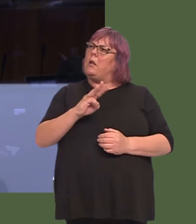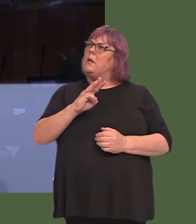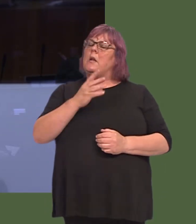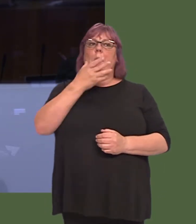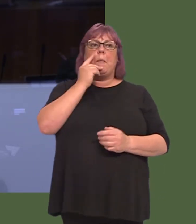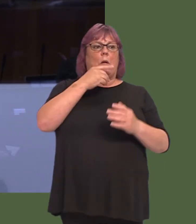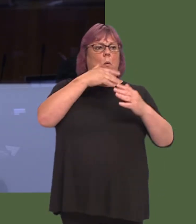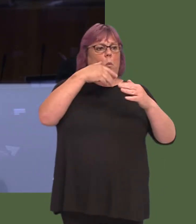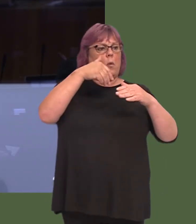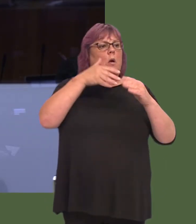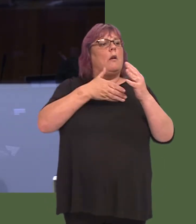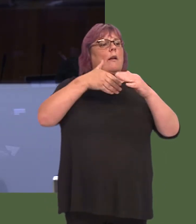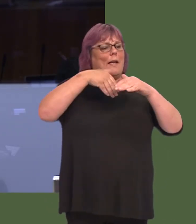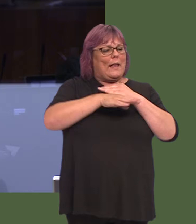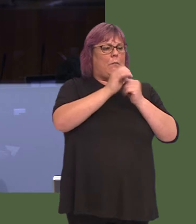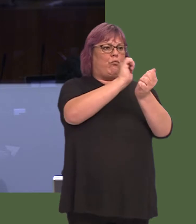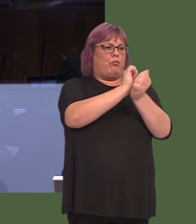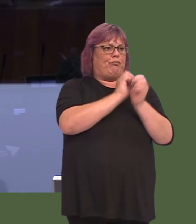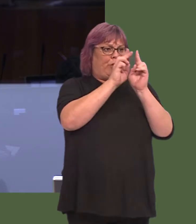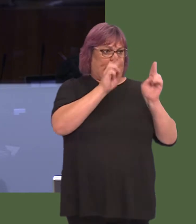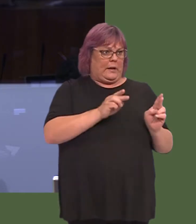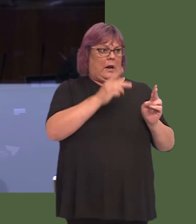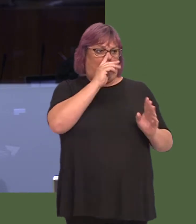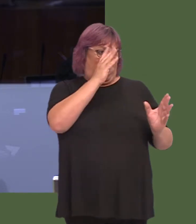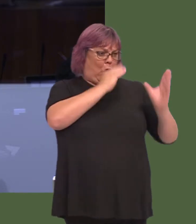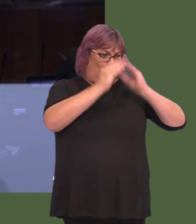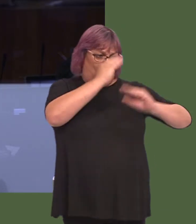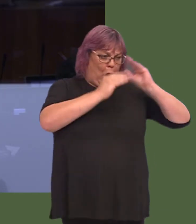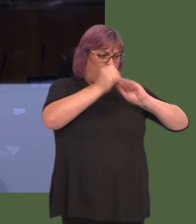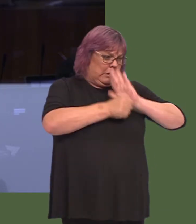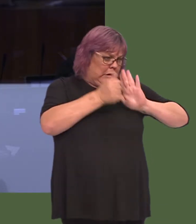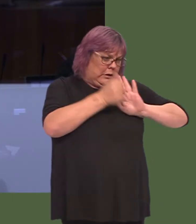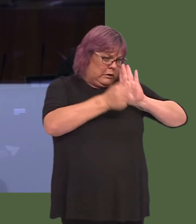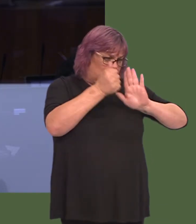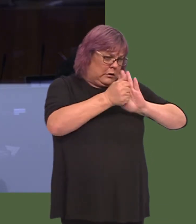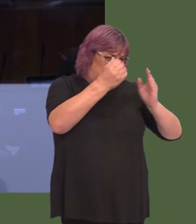in prison, do get that valuable opportunity to retrain so that upon release they can reintegrate